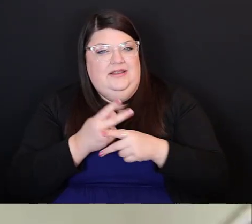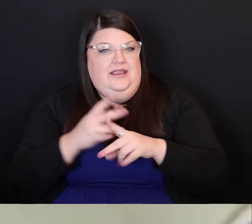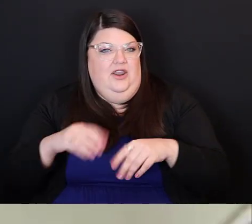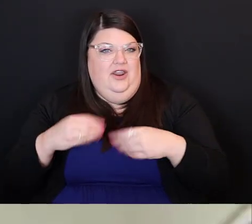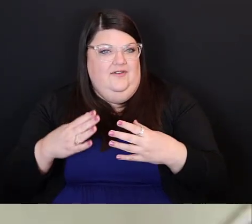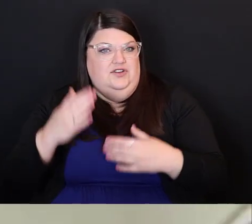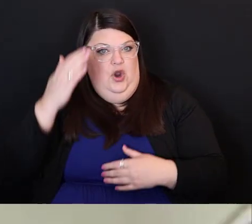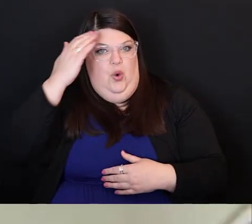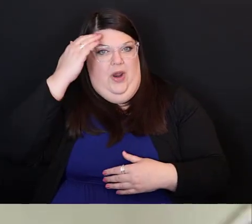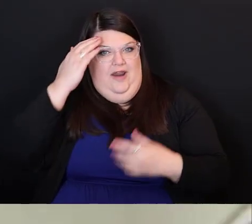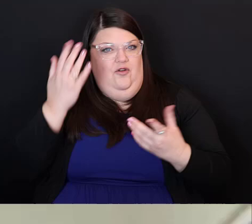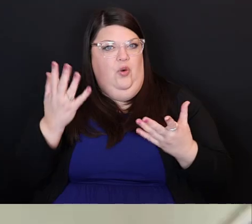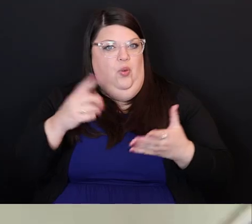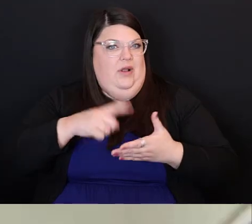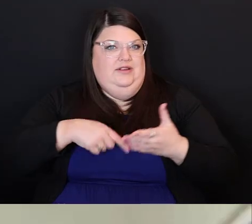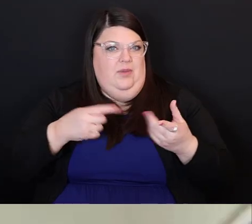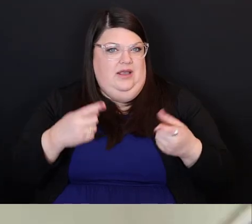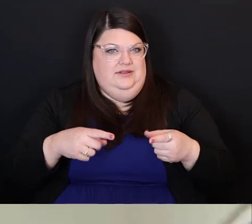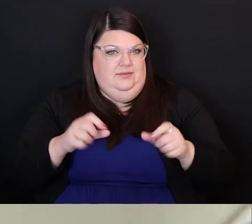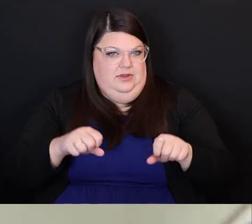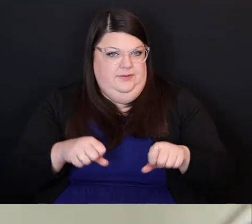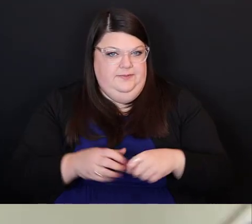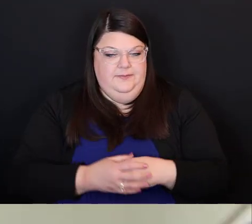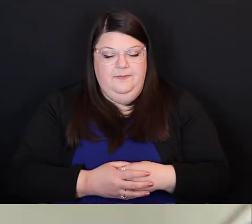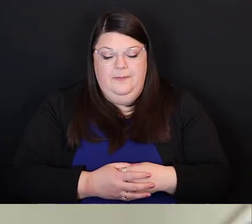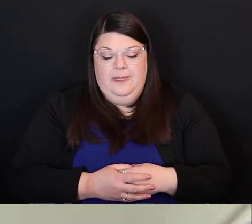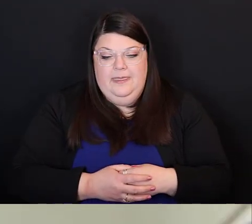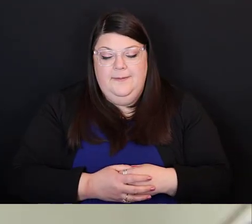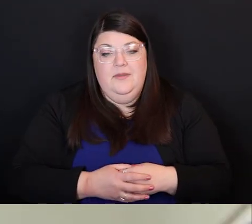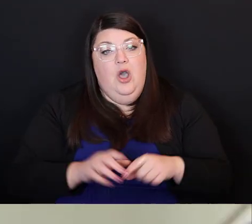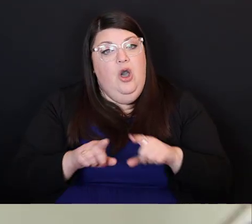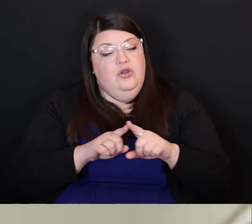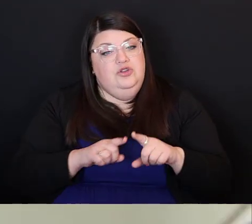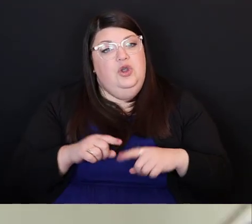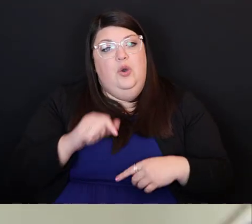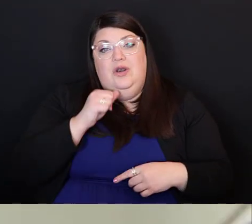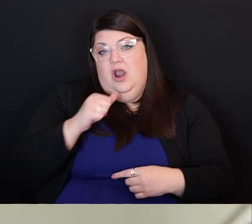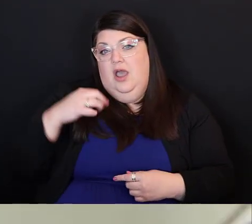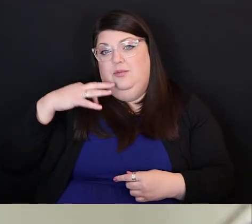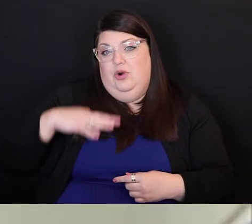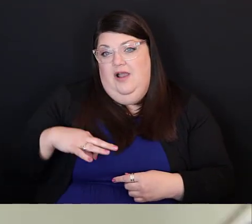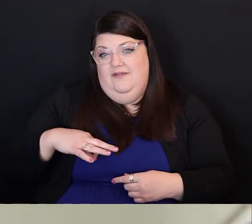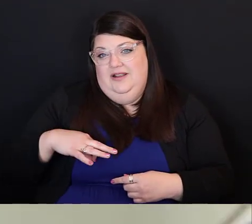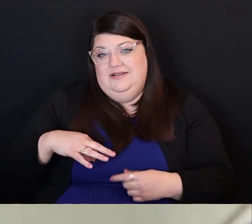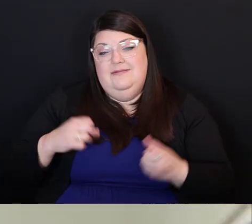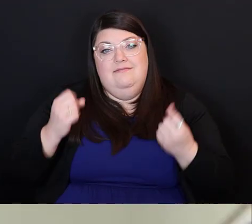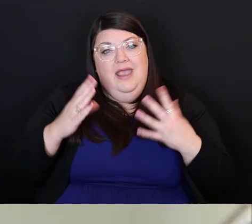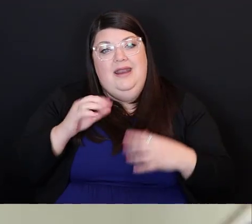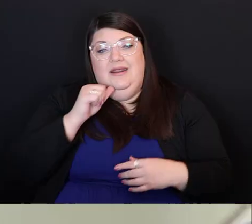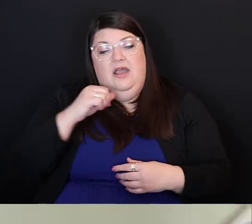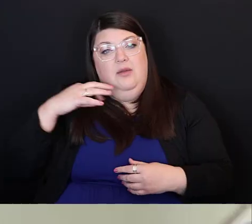Another part of this equation is, is nonprofits. There are a variety of nonprofits that help people learn about what types of